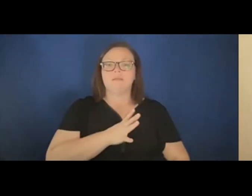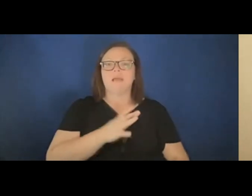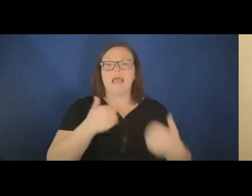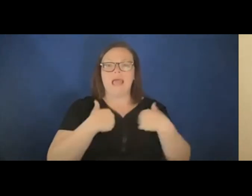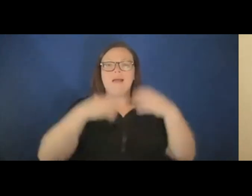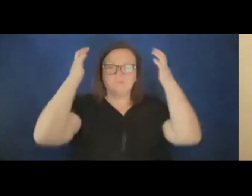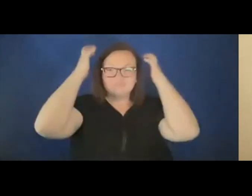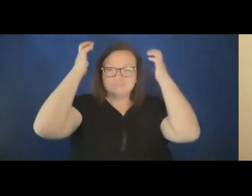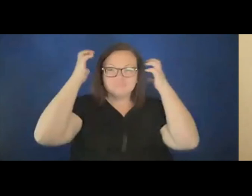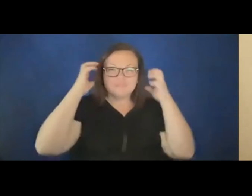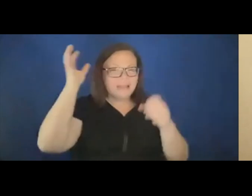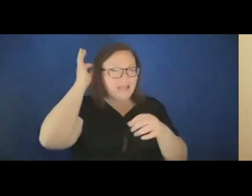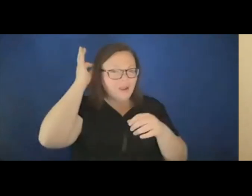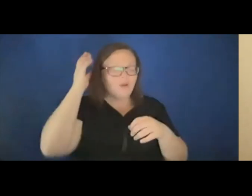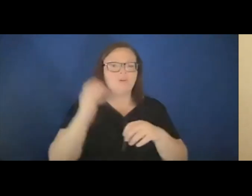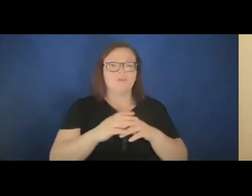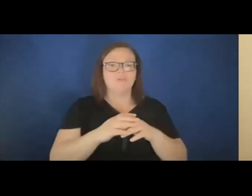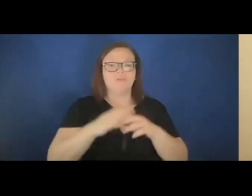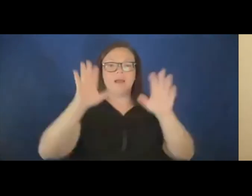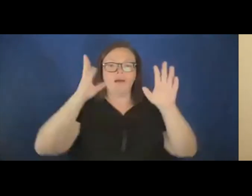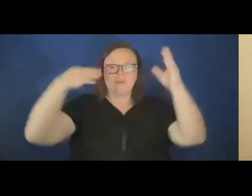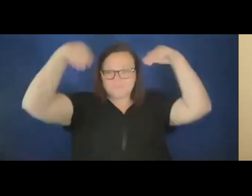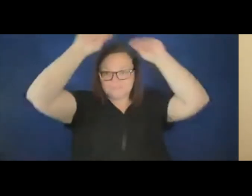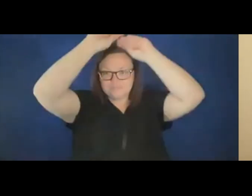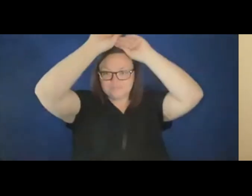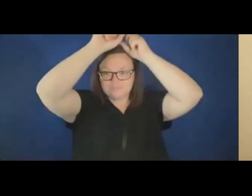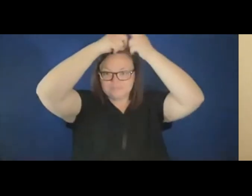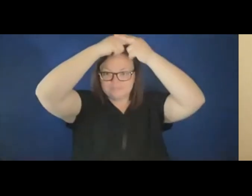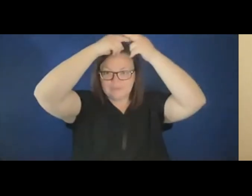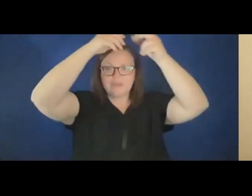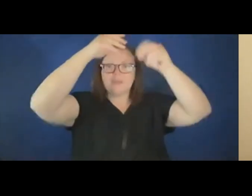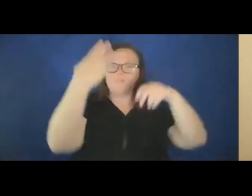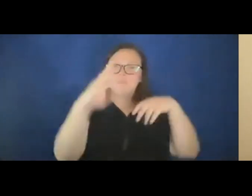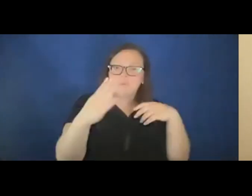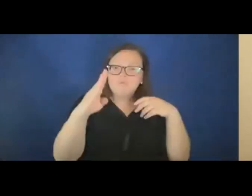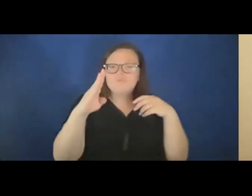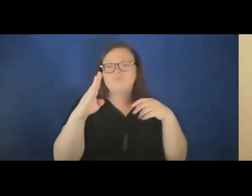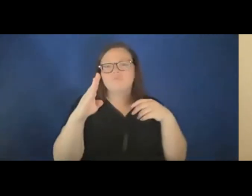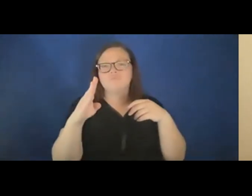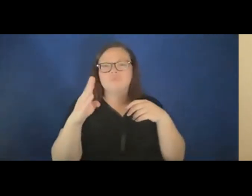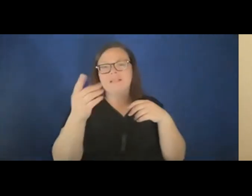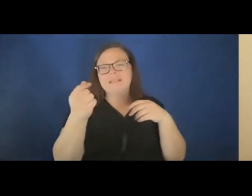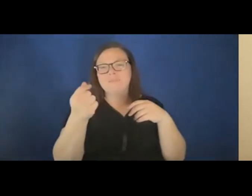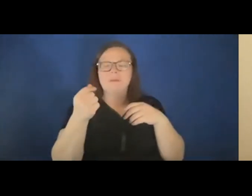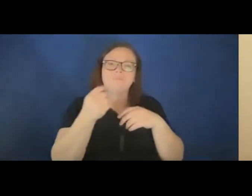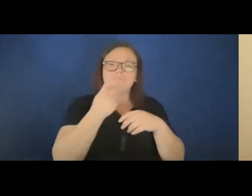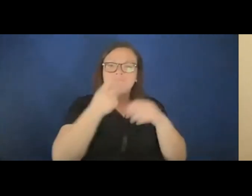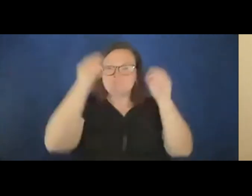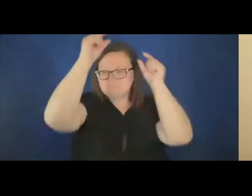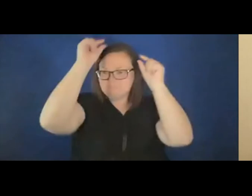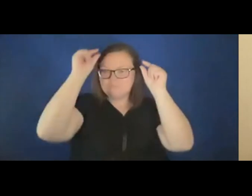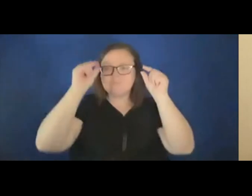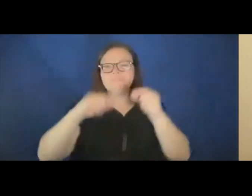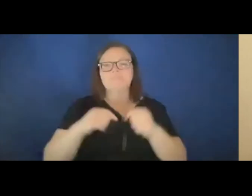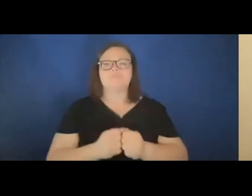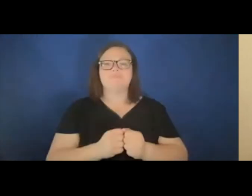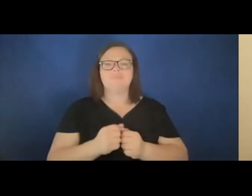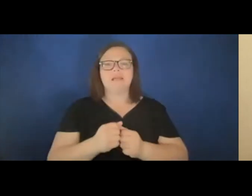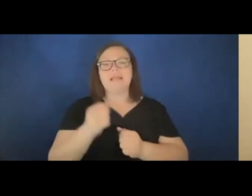hair and a scarf in my hair that is blue with flecks of magenta, and a lavender dress with